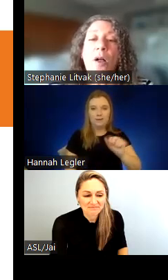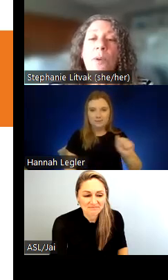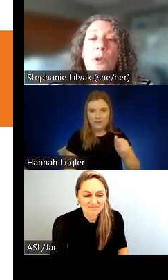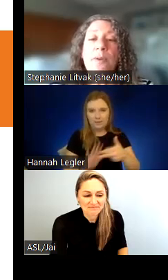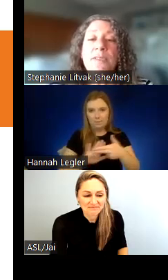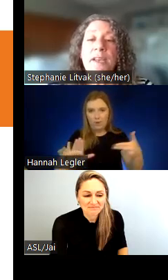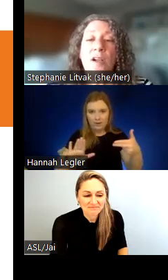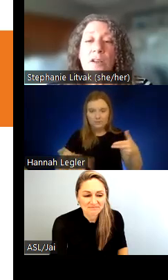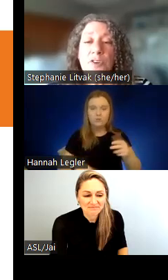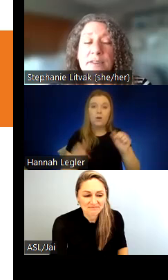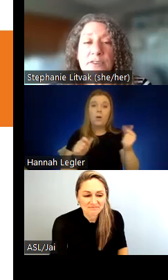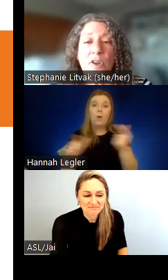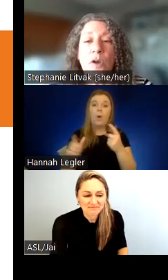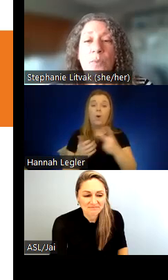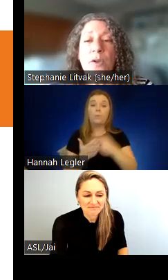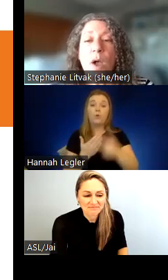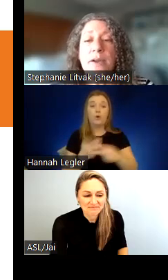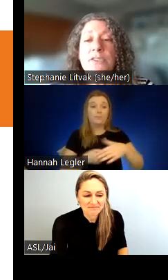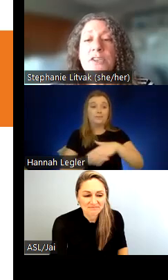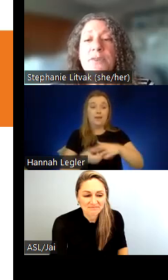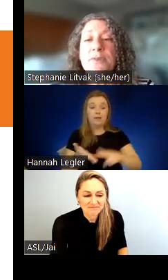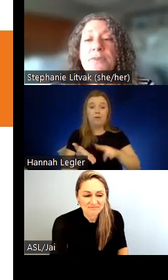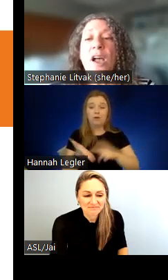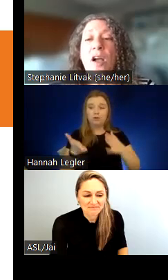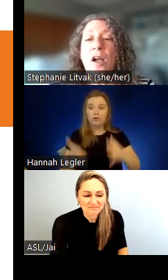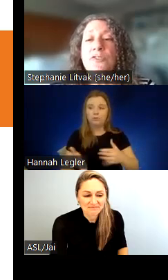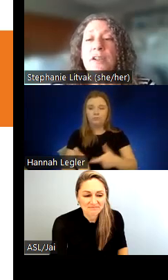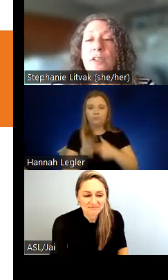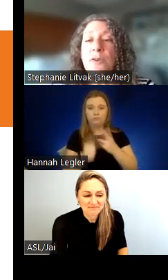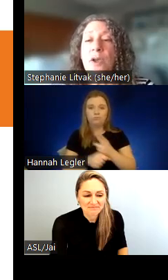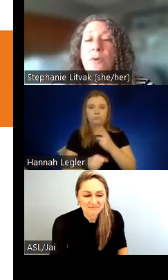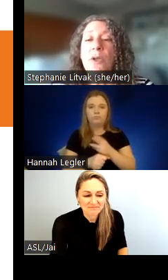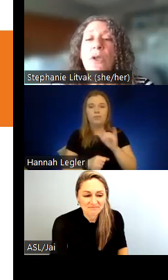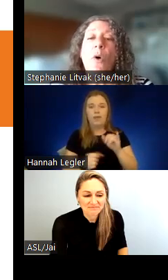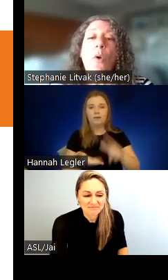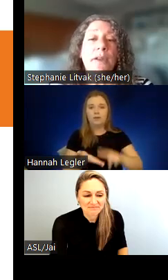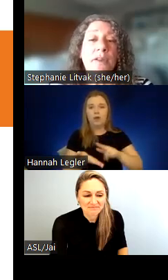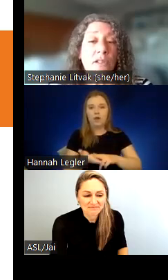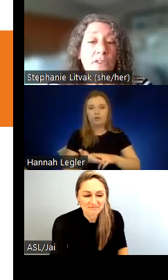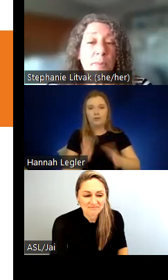All program site contractors are required to use a contract logo or acknowledgement